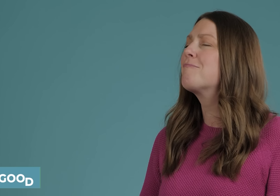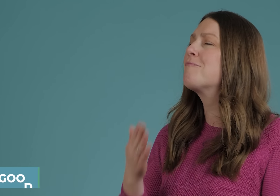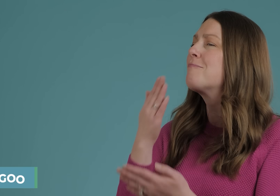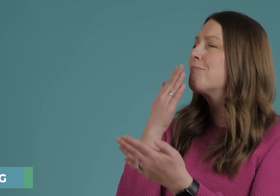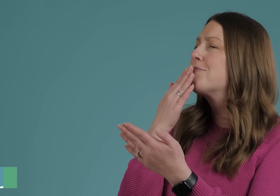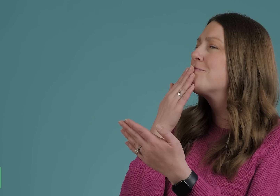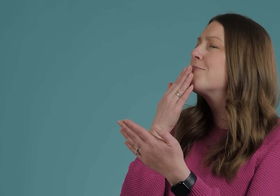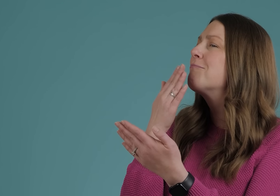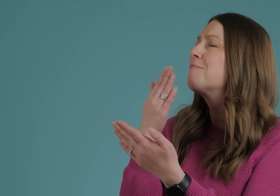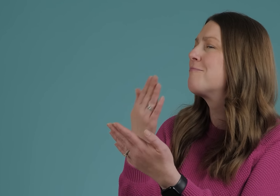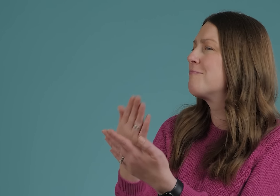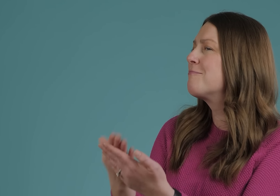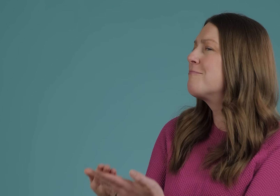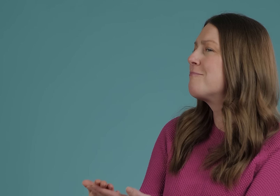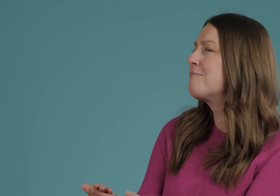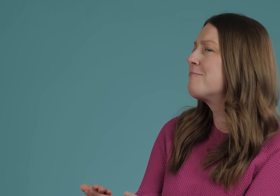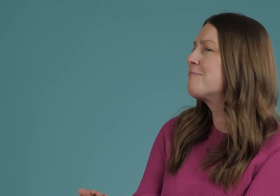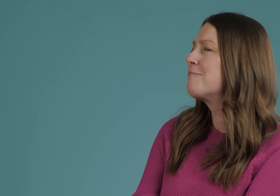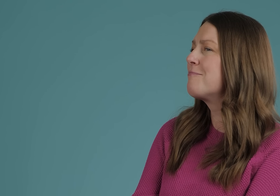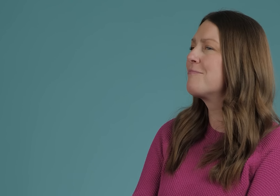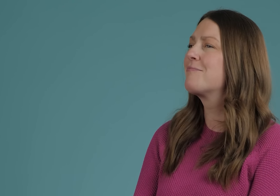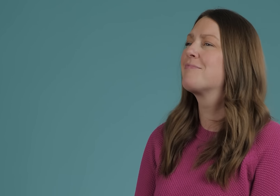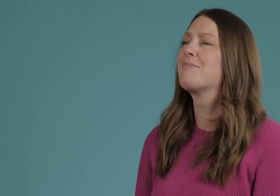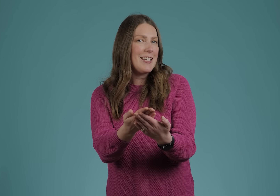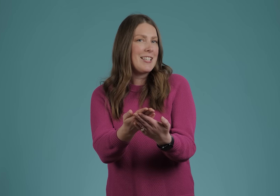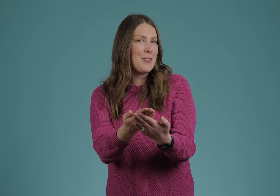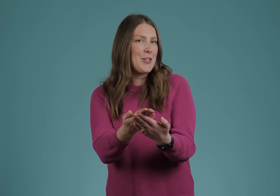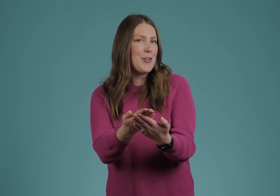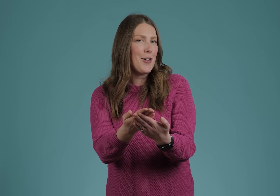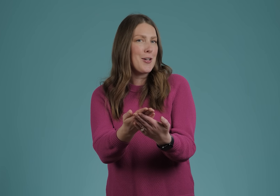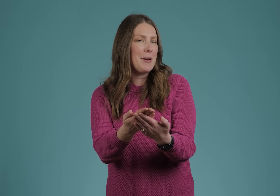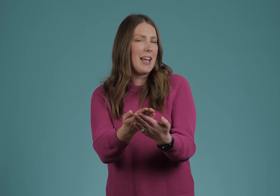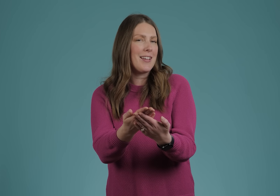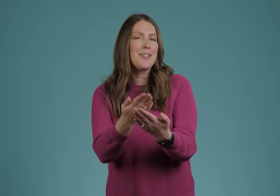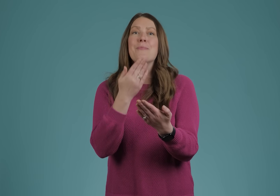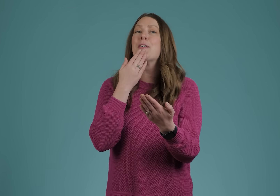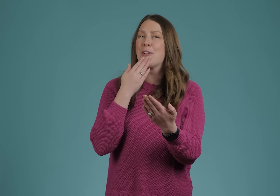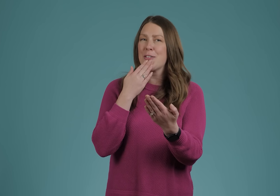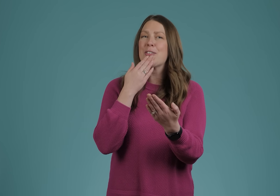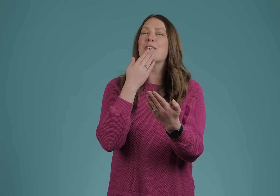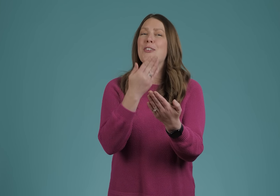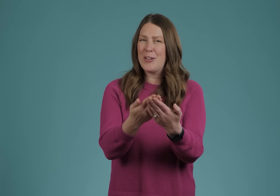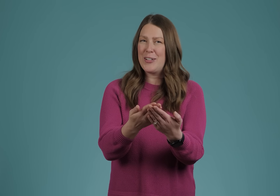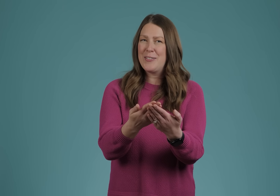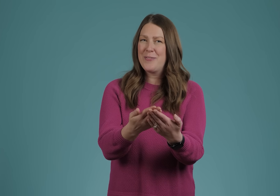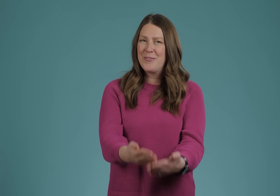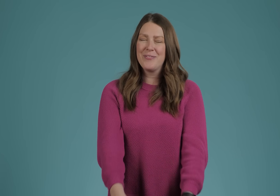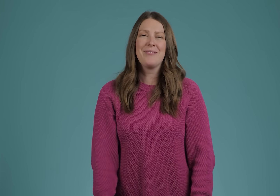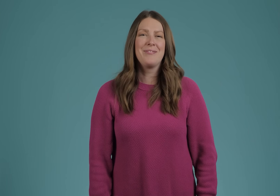Your dominant hand is coming from your chin down to your non-dominant hand Good